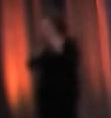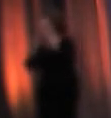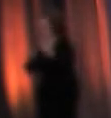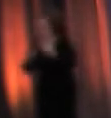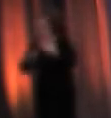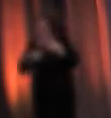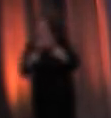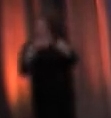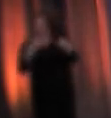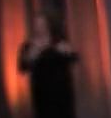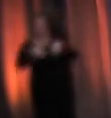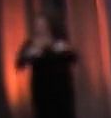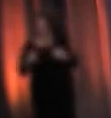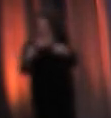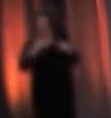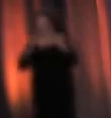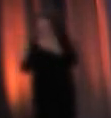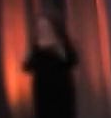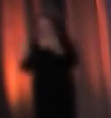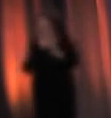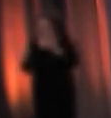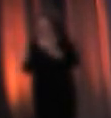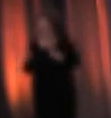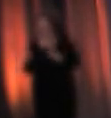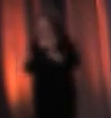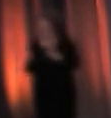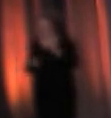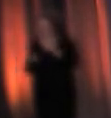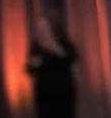and informed about disability but a sector speaking with